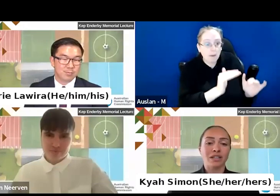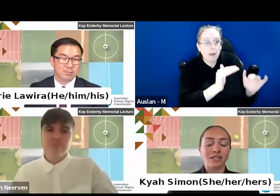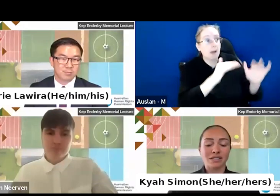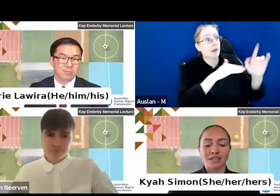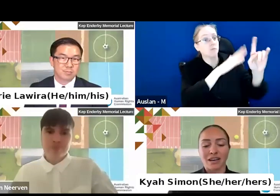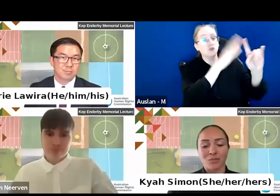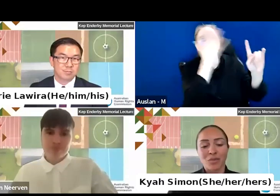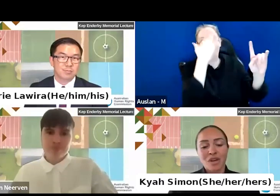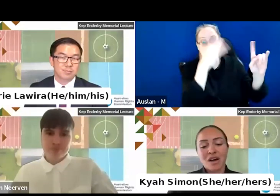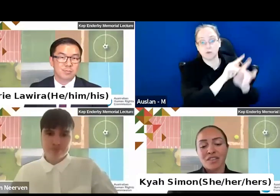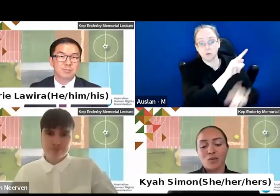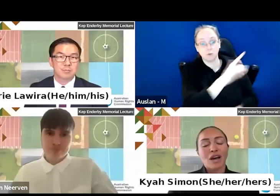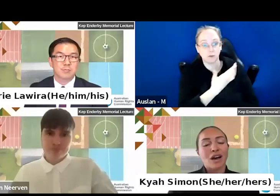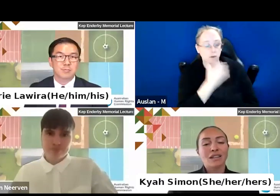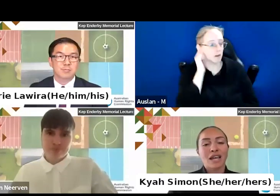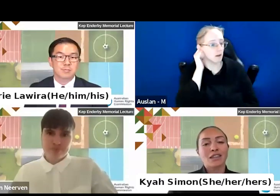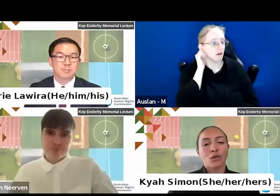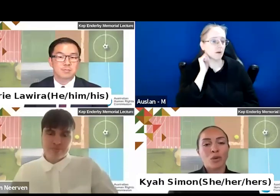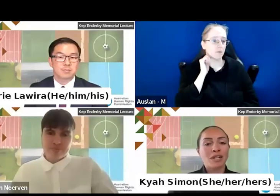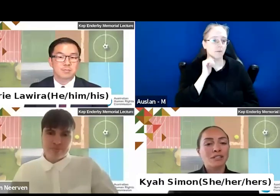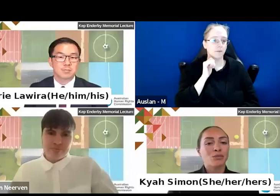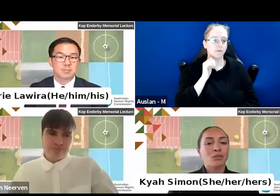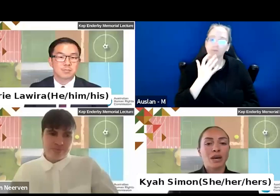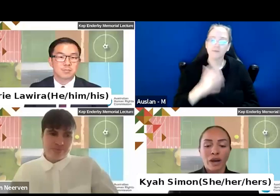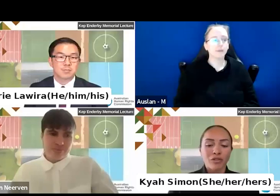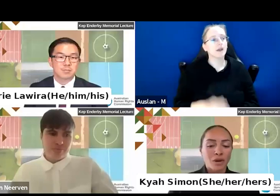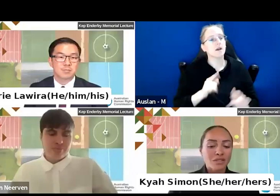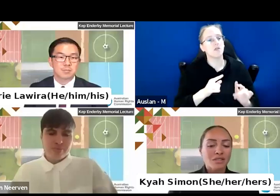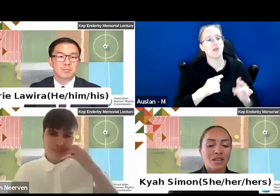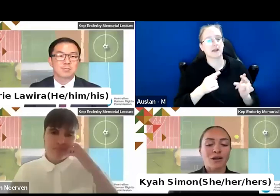And I think we can't let that momentum get away from us.